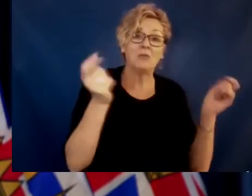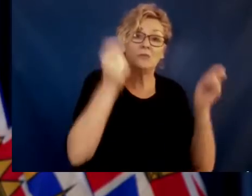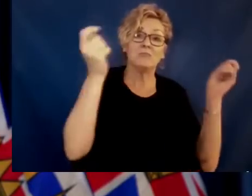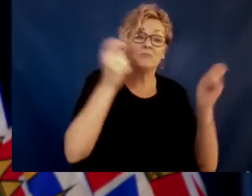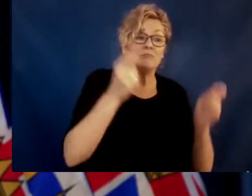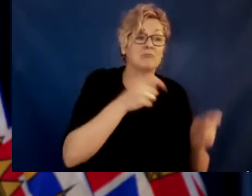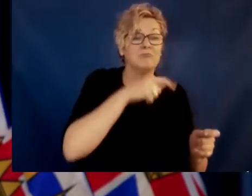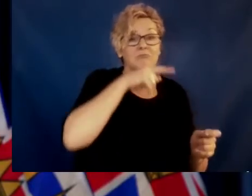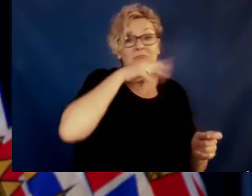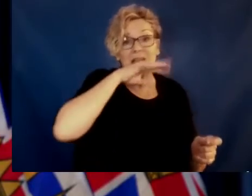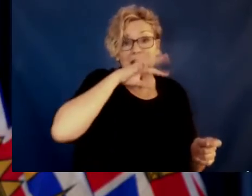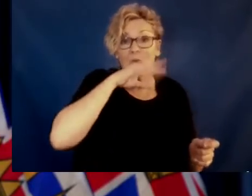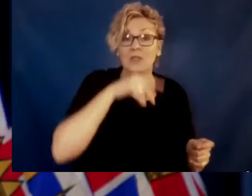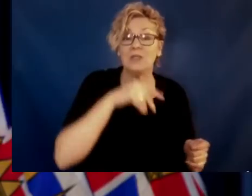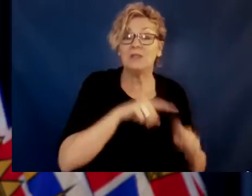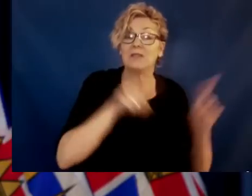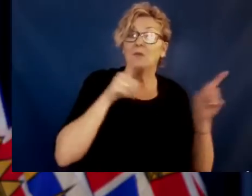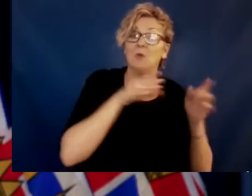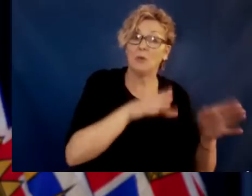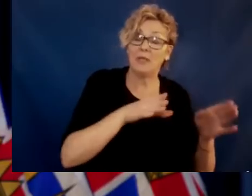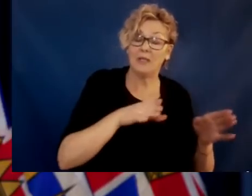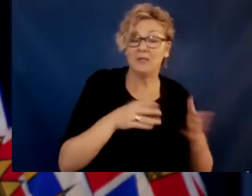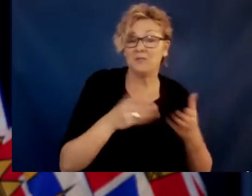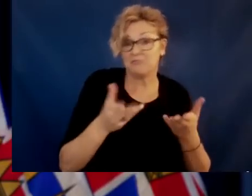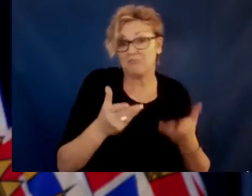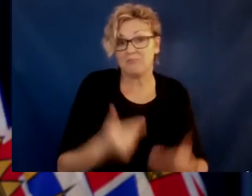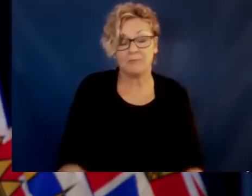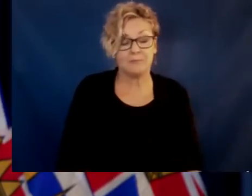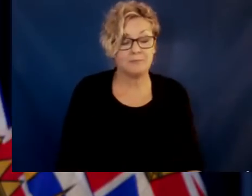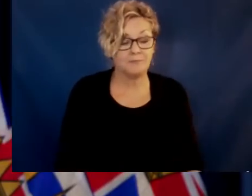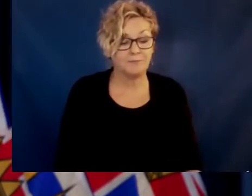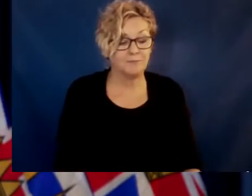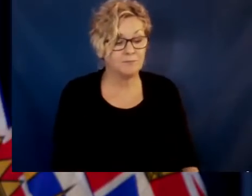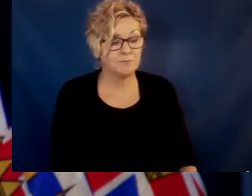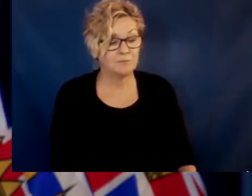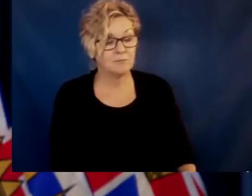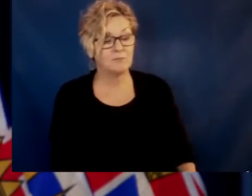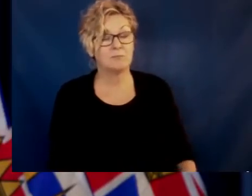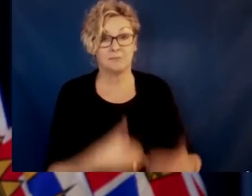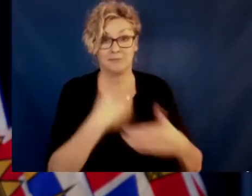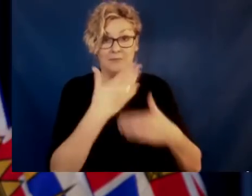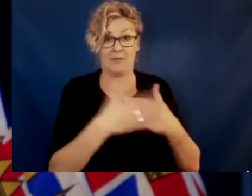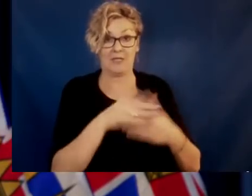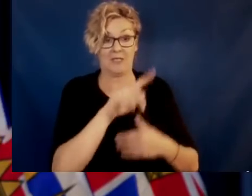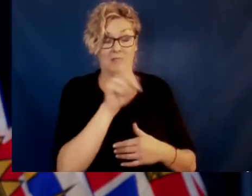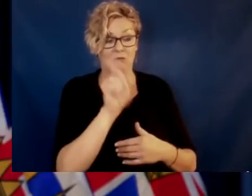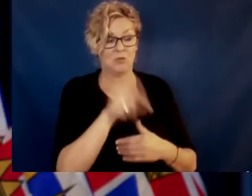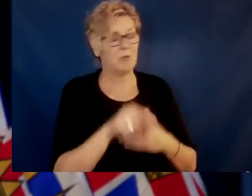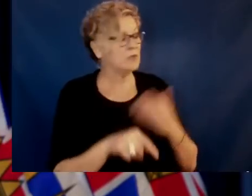hearing from local pub owners frustrated with having to close for an hour of cleaning after live performance.